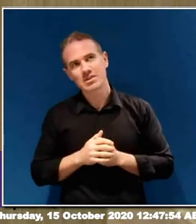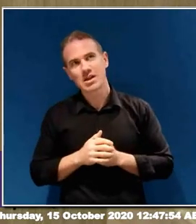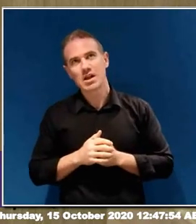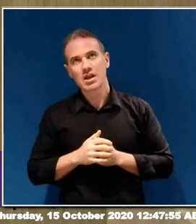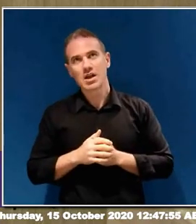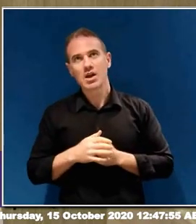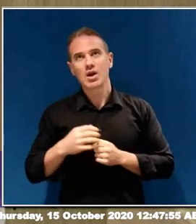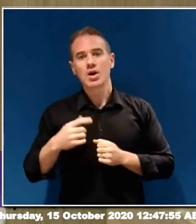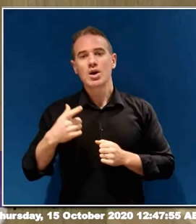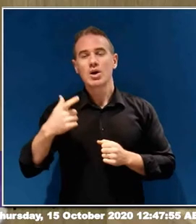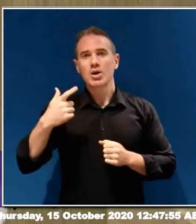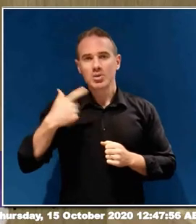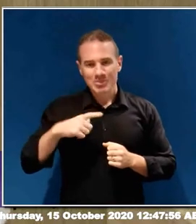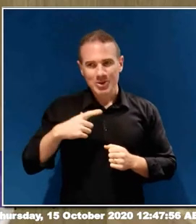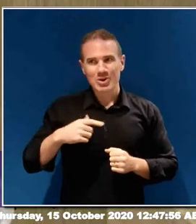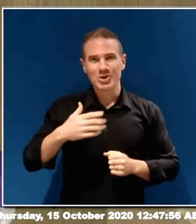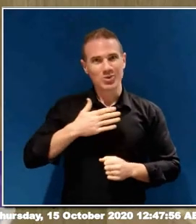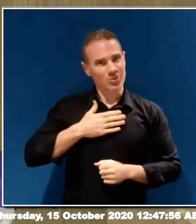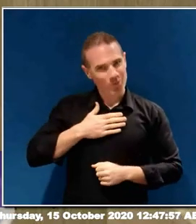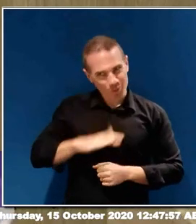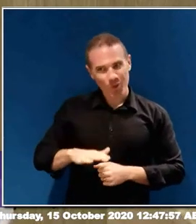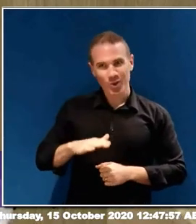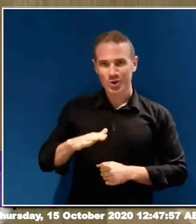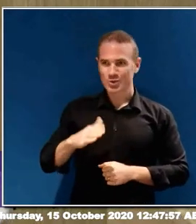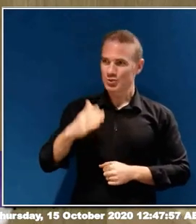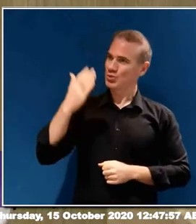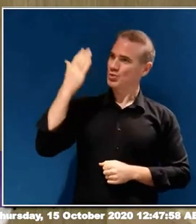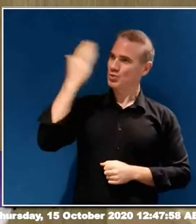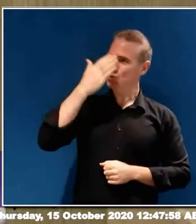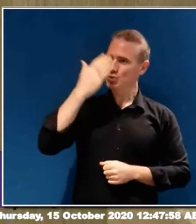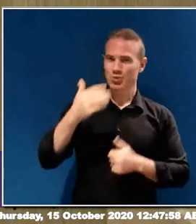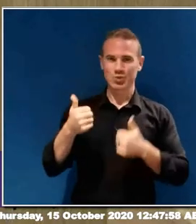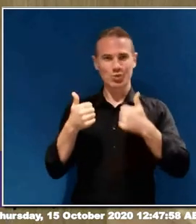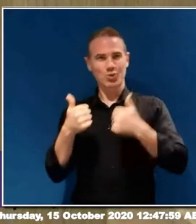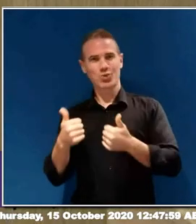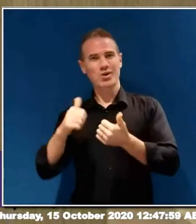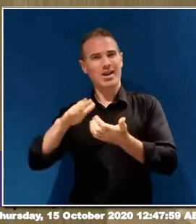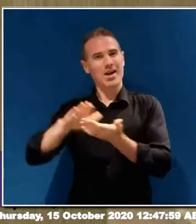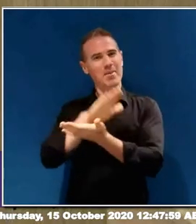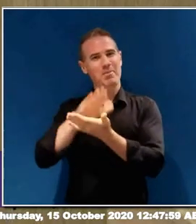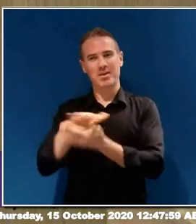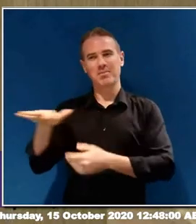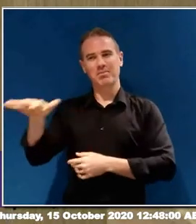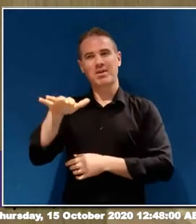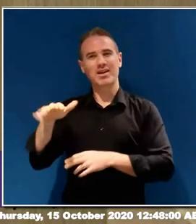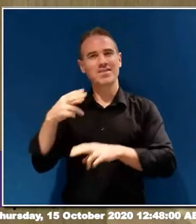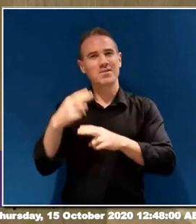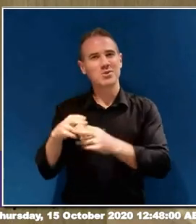to be happy places for students, not - yeah, I won't.